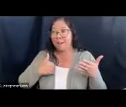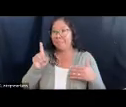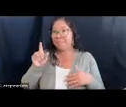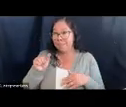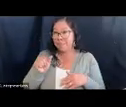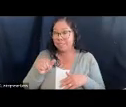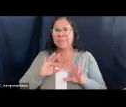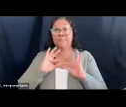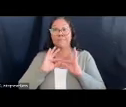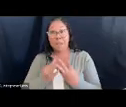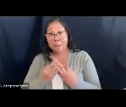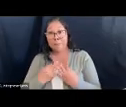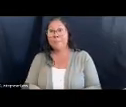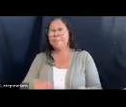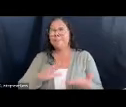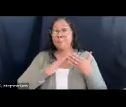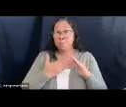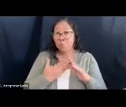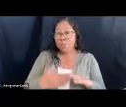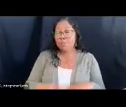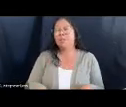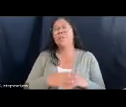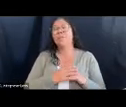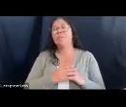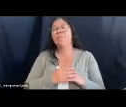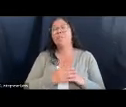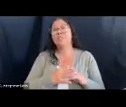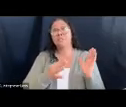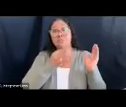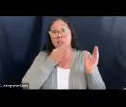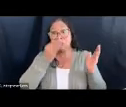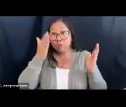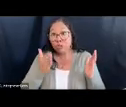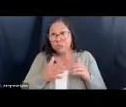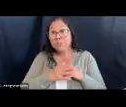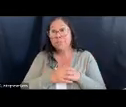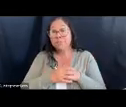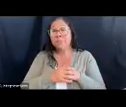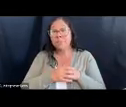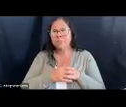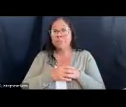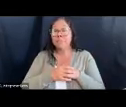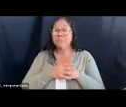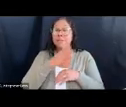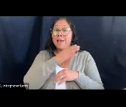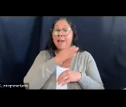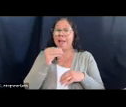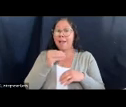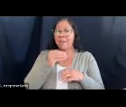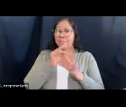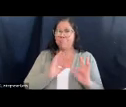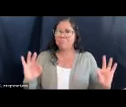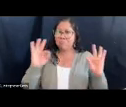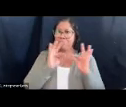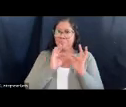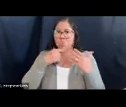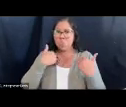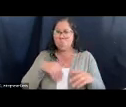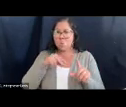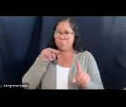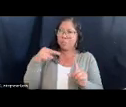families, communities, experts um including a critical perspective um of focusing in the